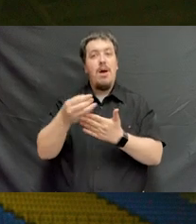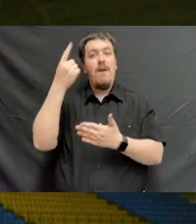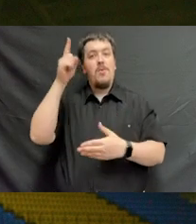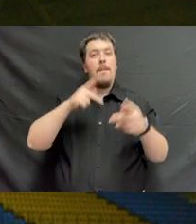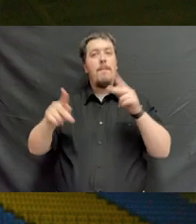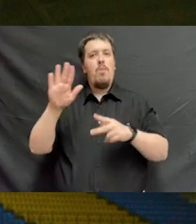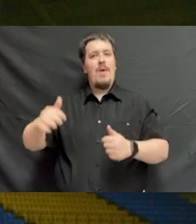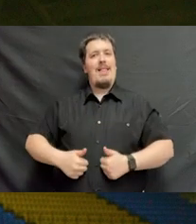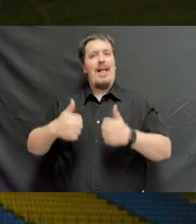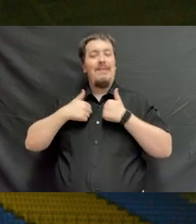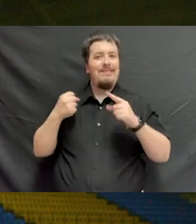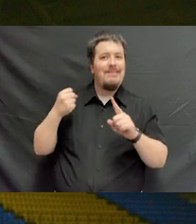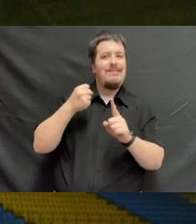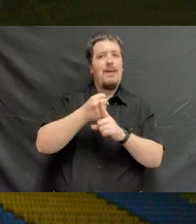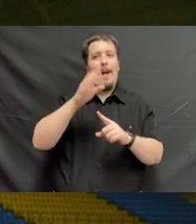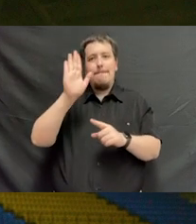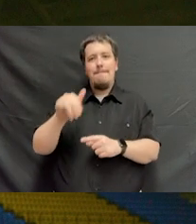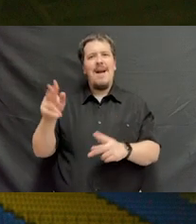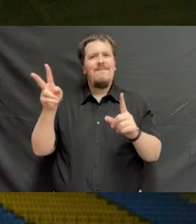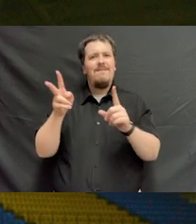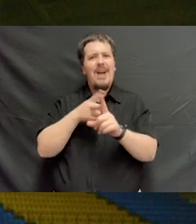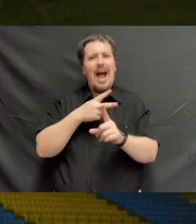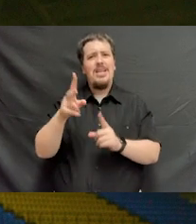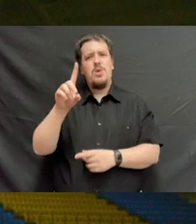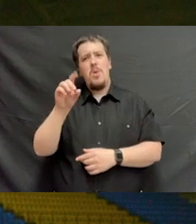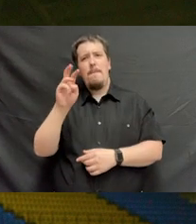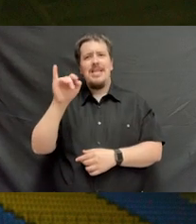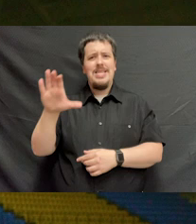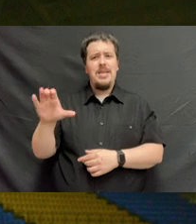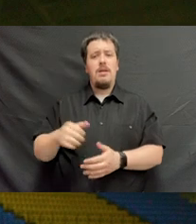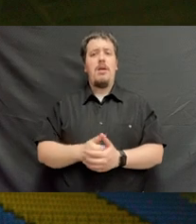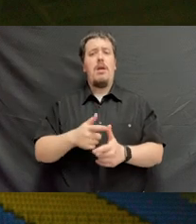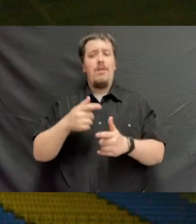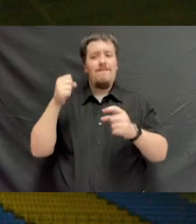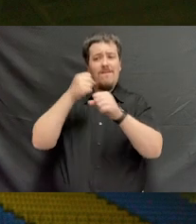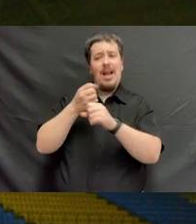have been impacted by domestic violence. You've assisted in the fight against the opioid epidemic